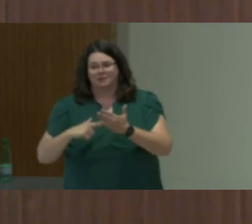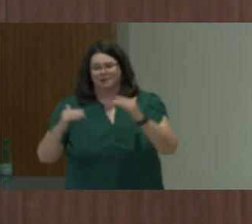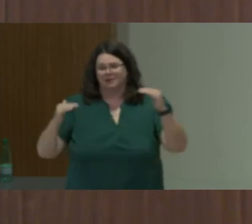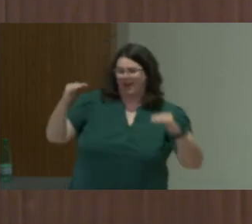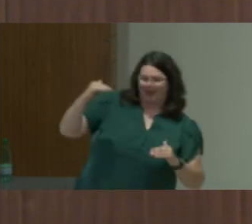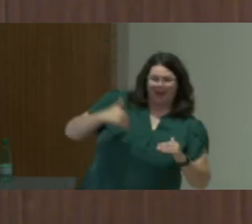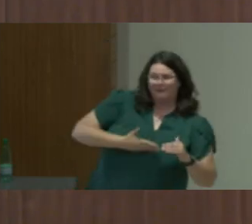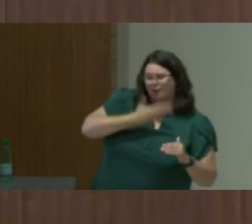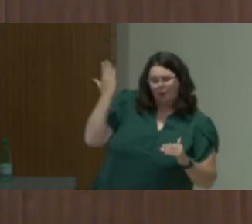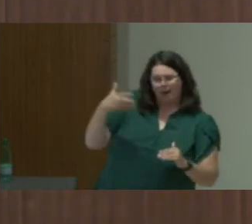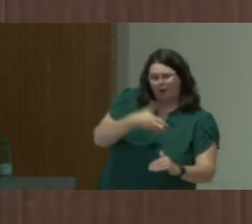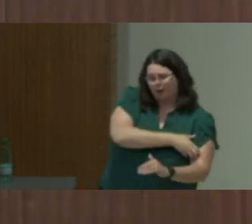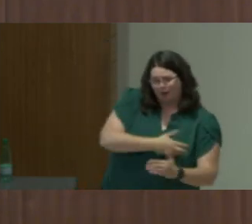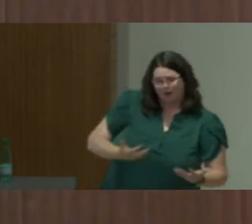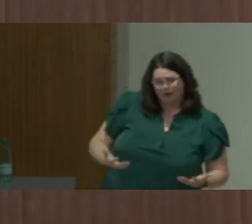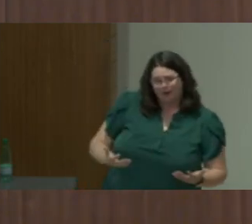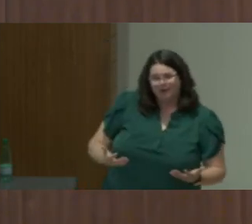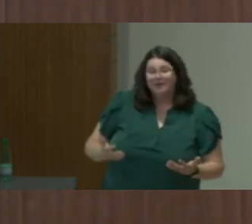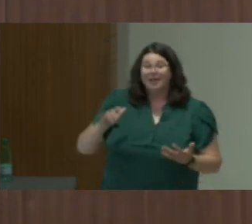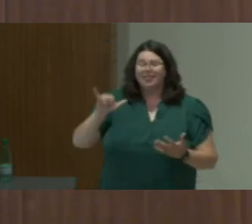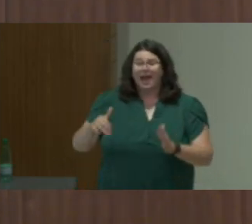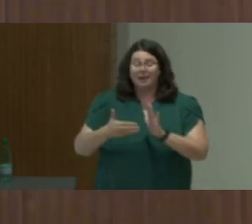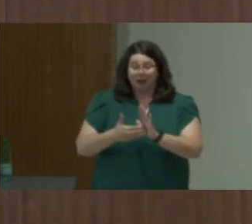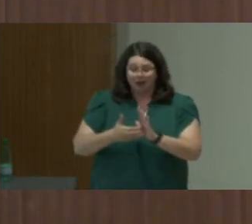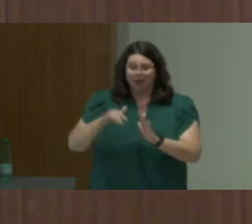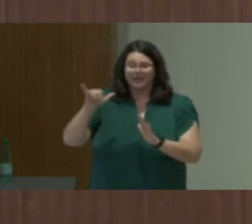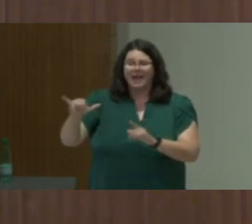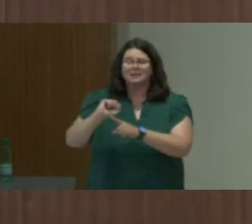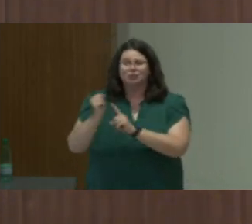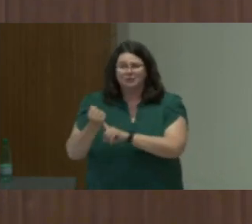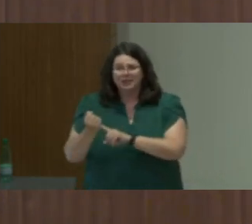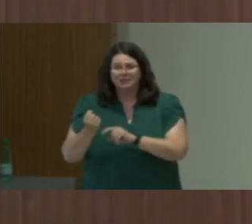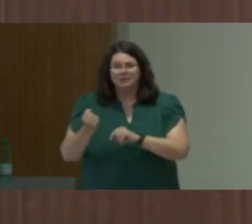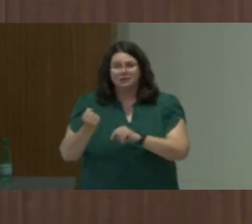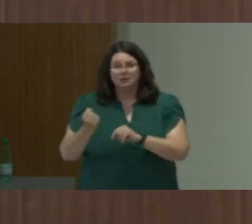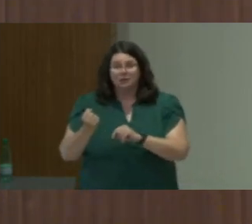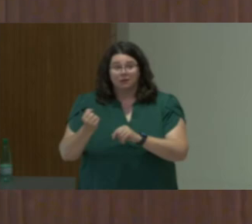such a model not only looks at the actual circumstances in which protection is required,